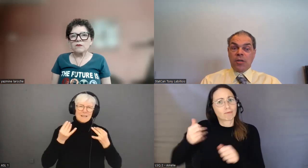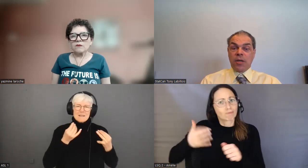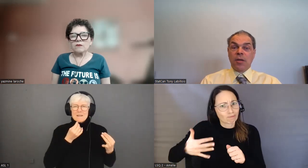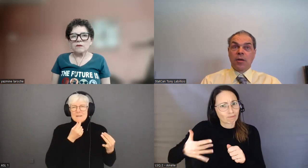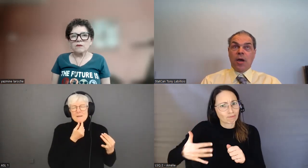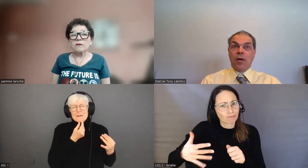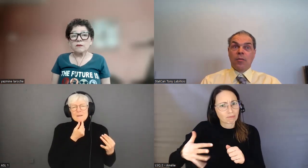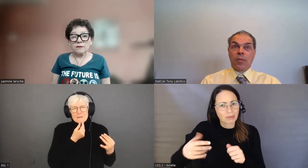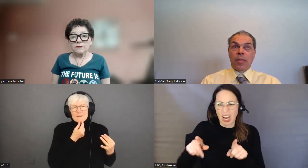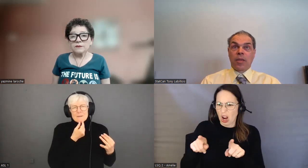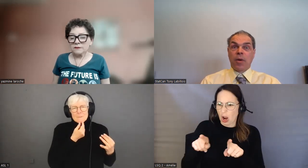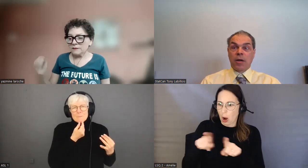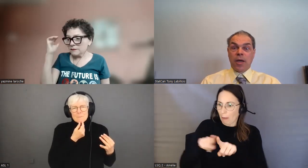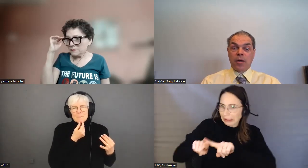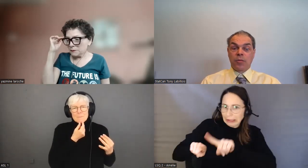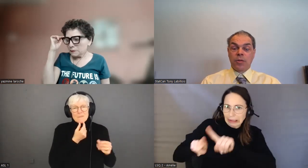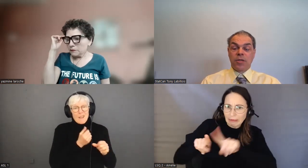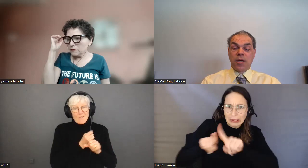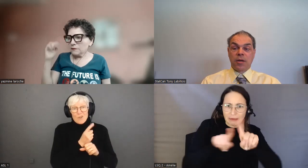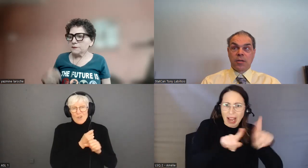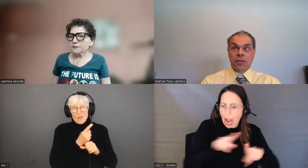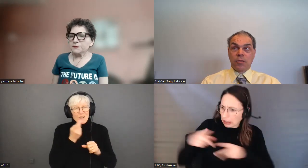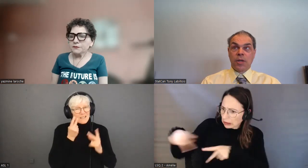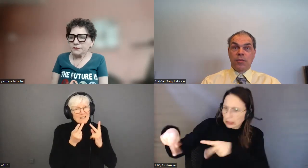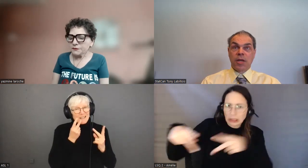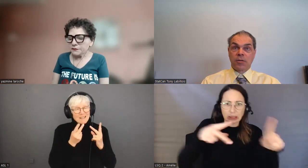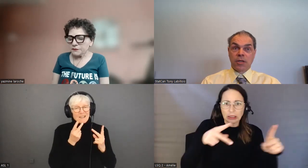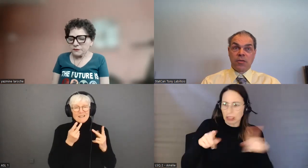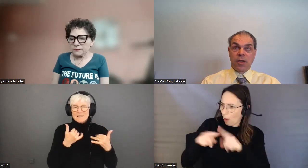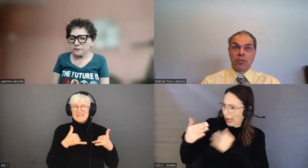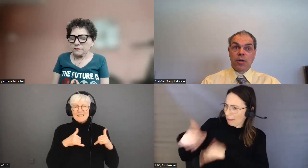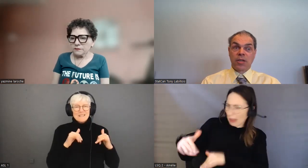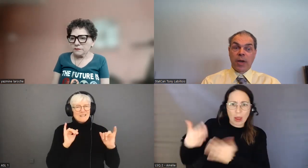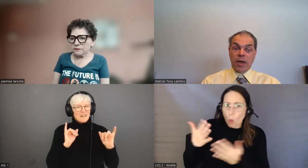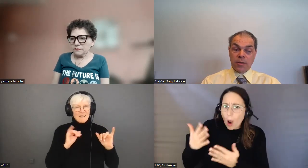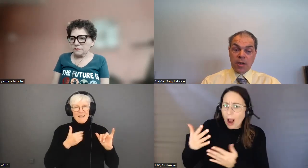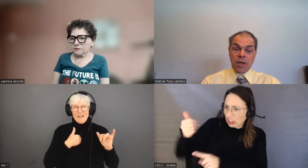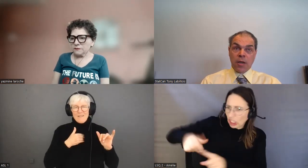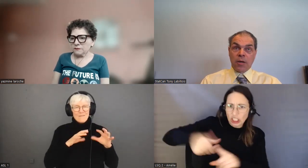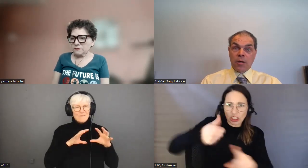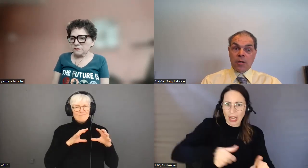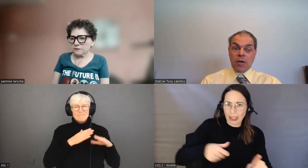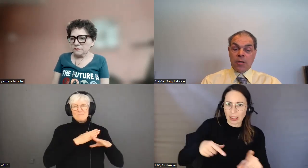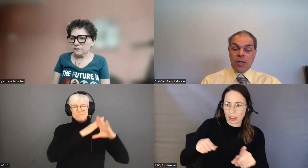and like of all the people that I know and all the people that I've met without without